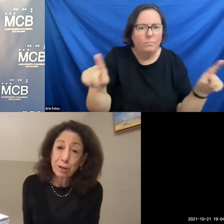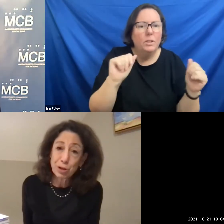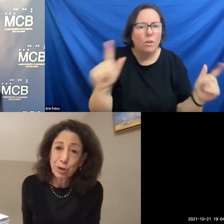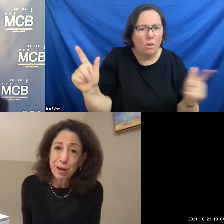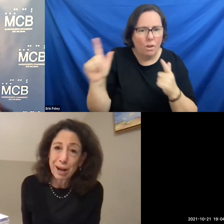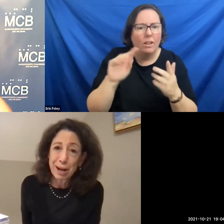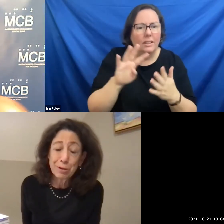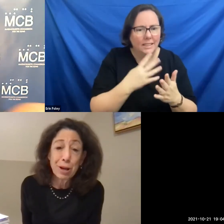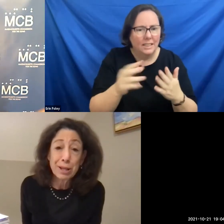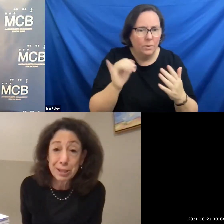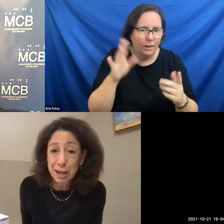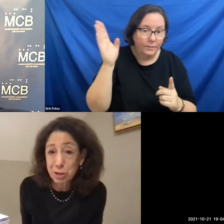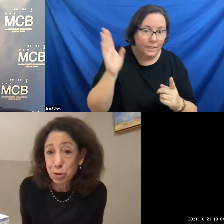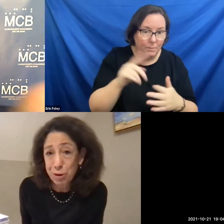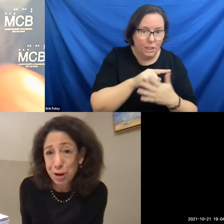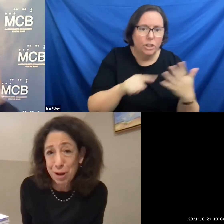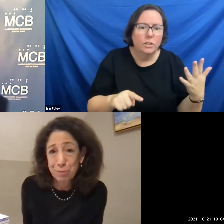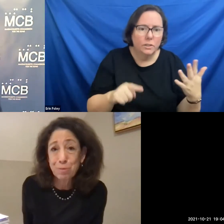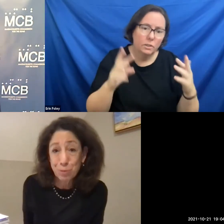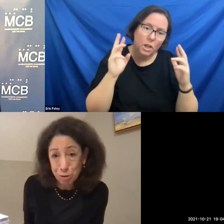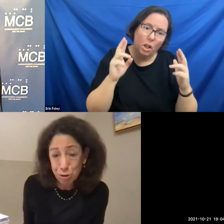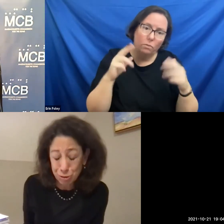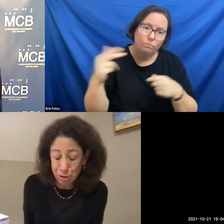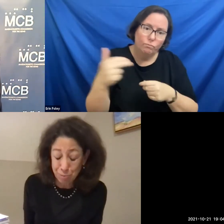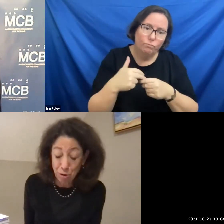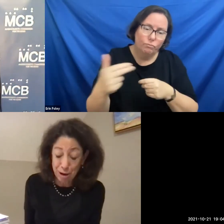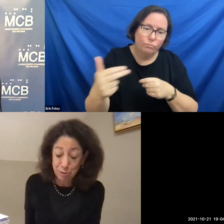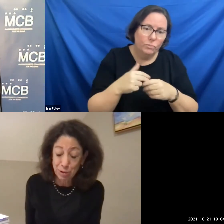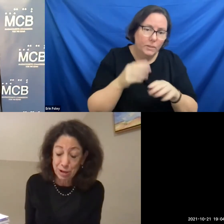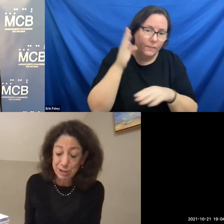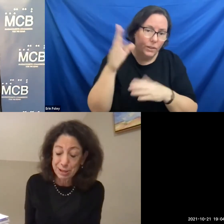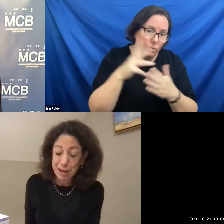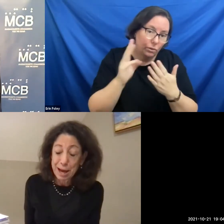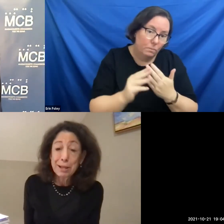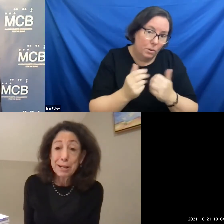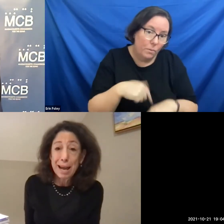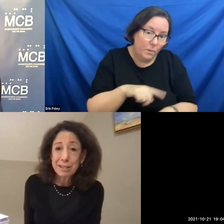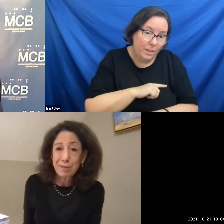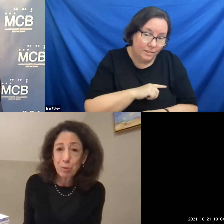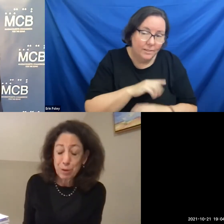enjoy us, enjoy a future program with us. The next event